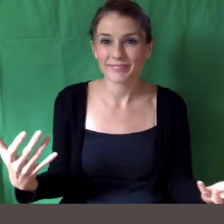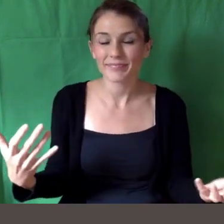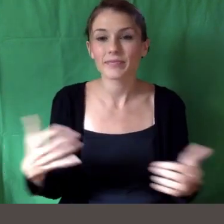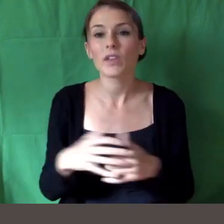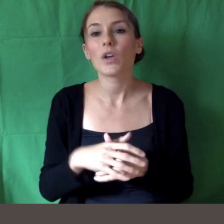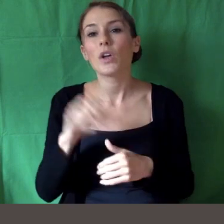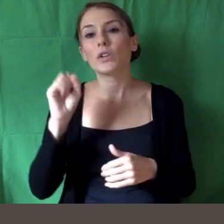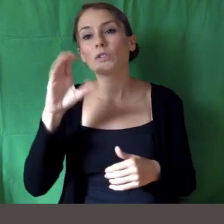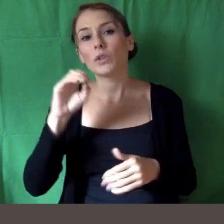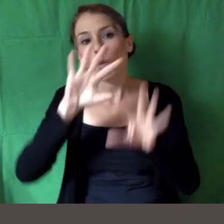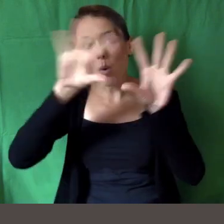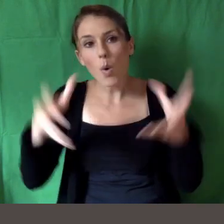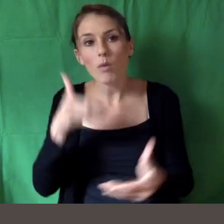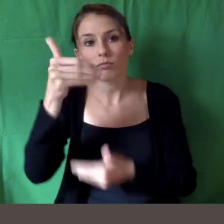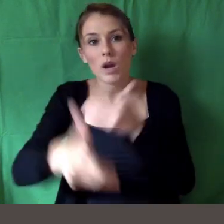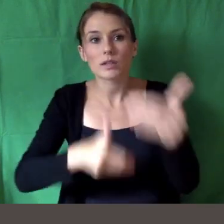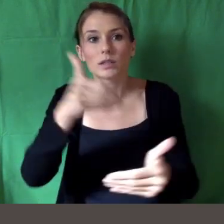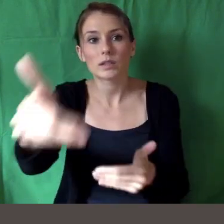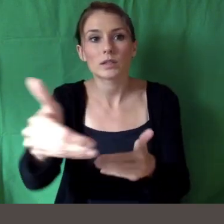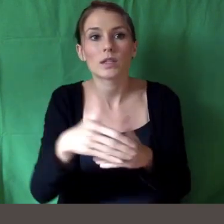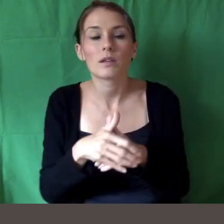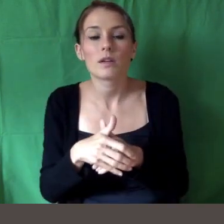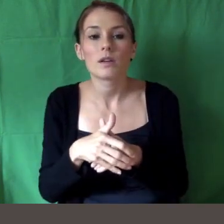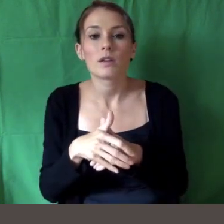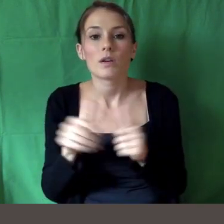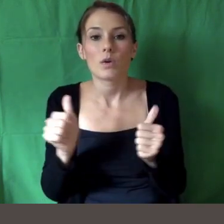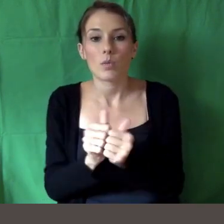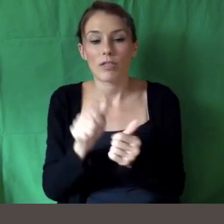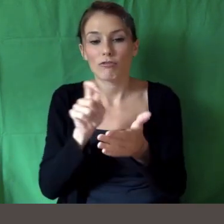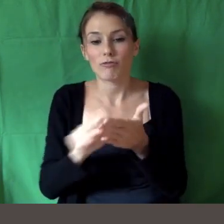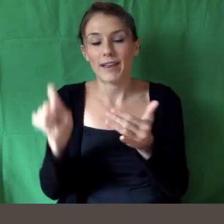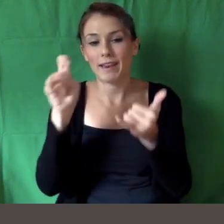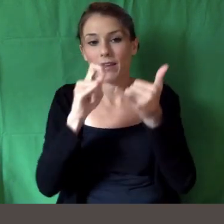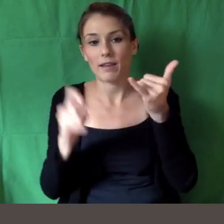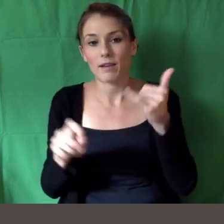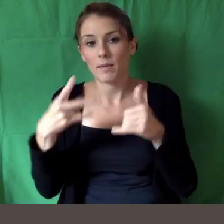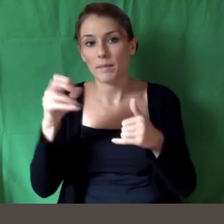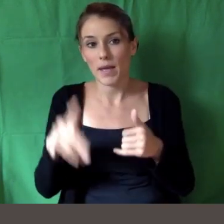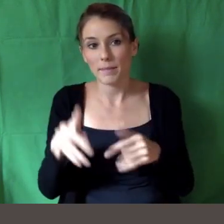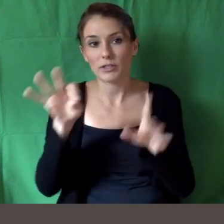So the whole process on how to write a PEP is described in PEP 1.